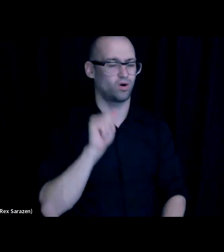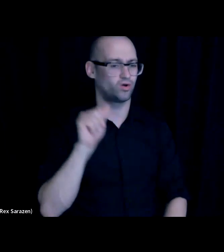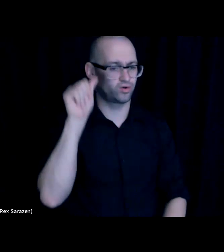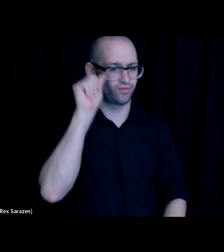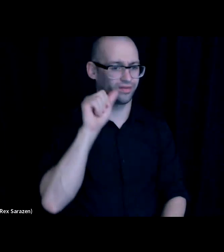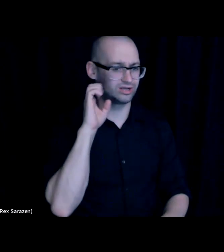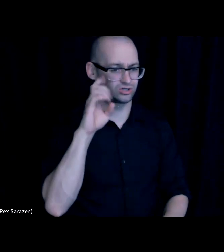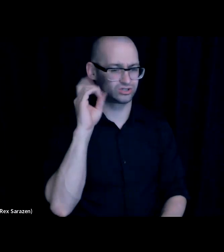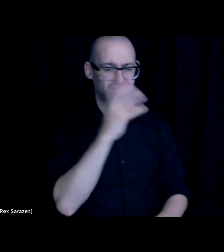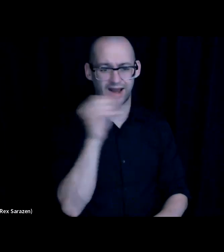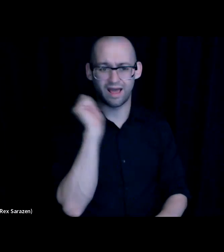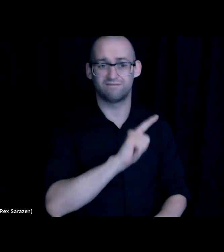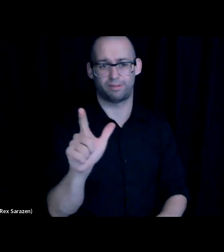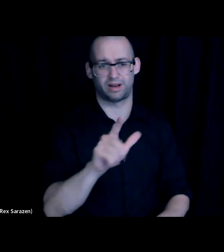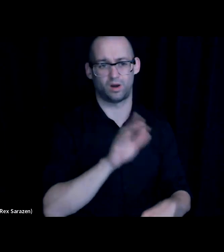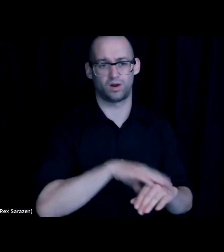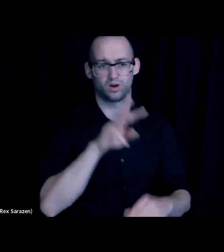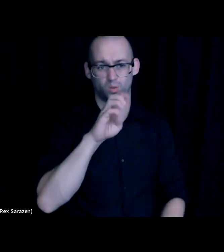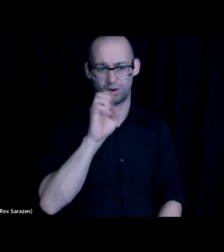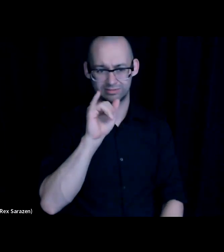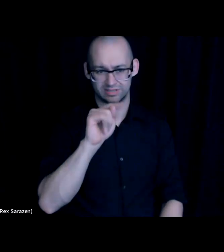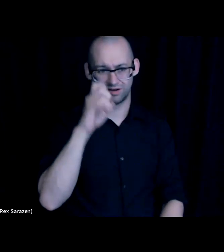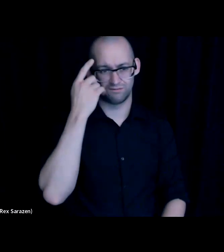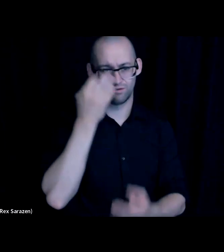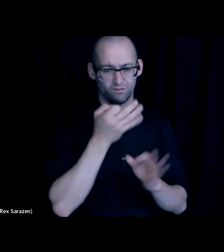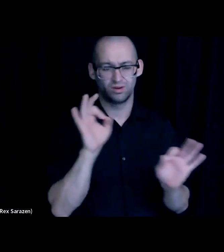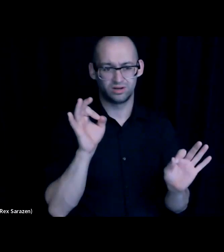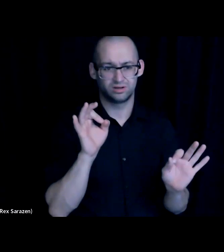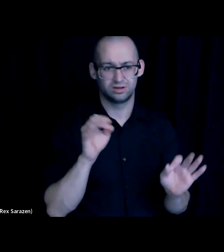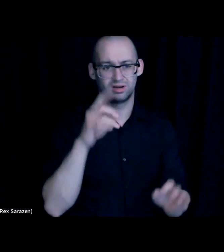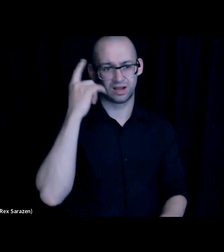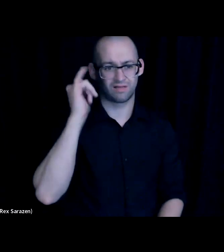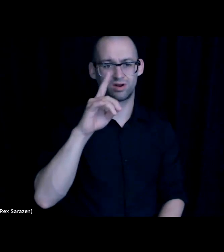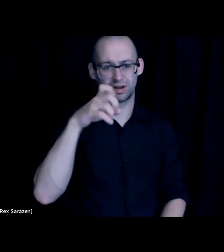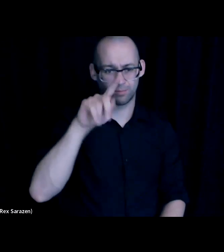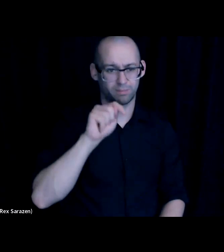and really for anybody on our website for free. So again, California Department of Education